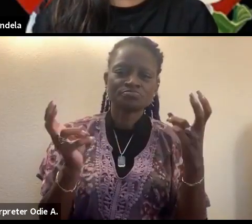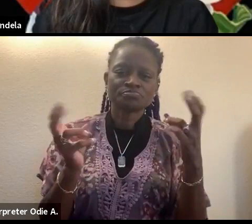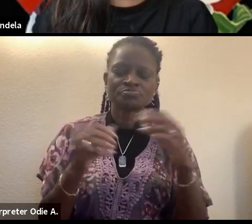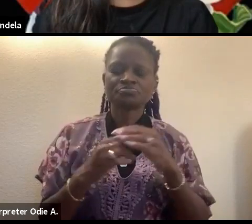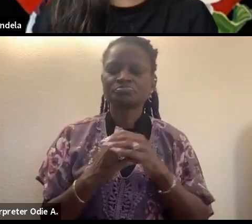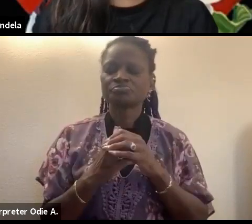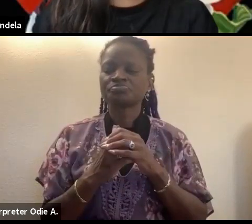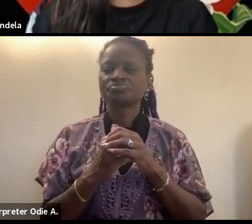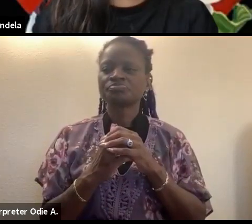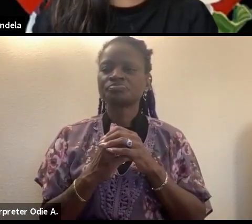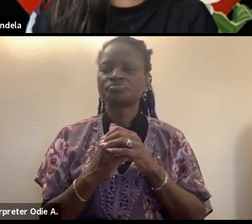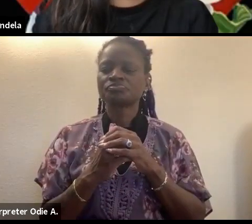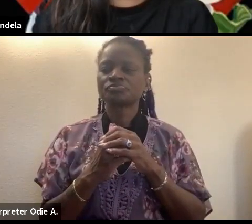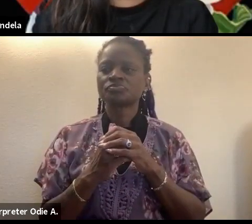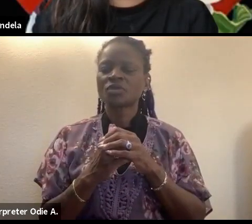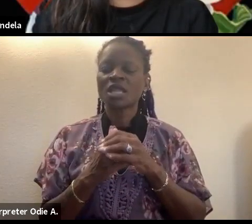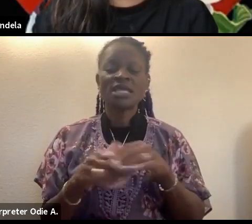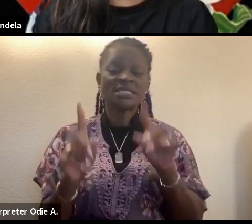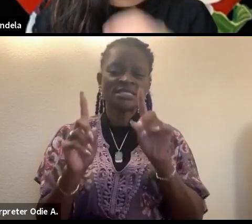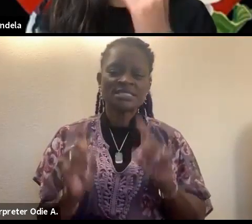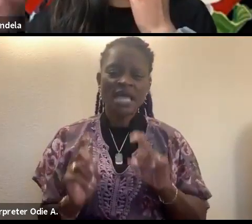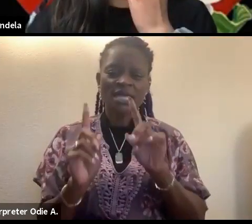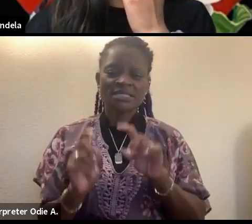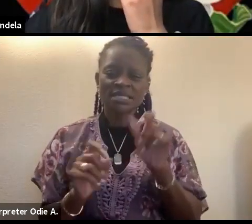Testing is another component currently.